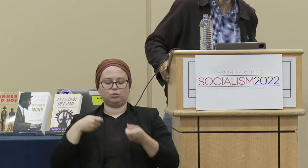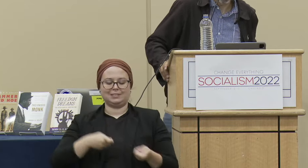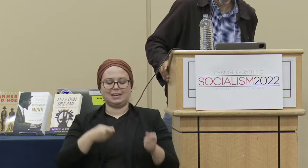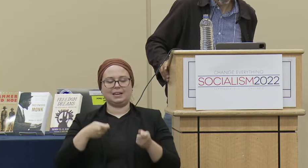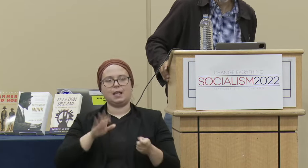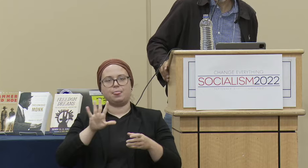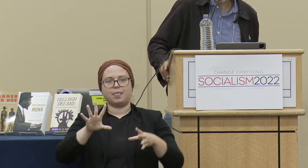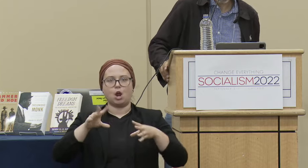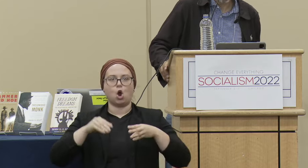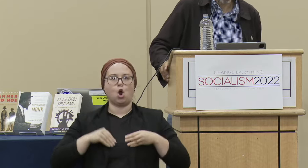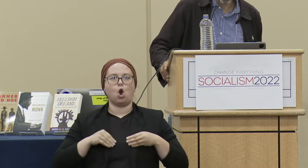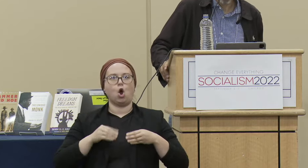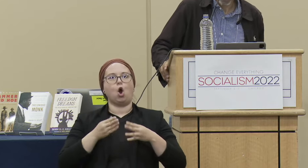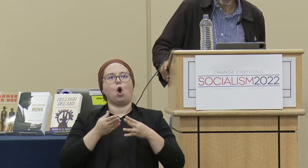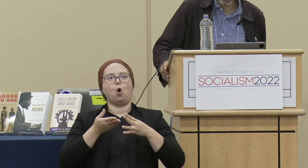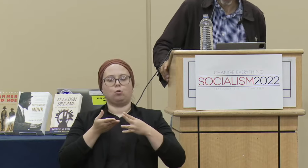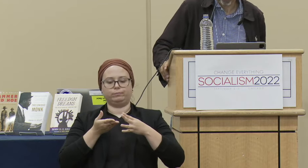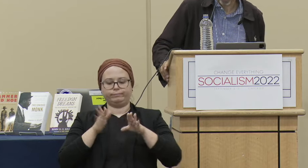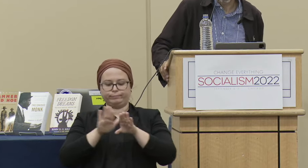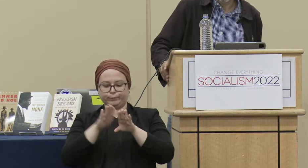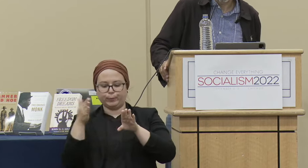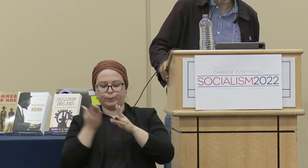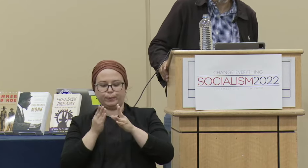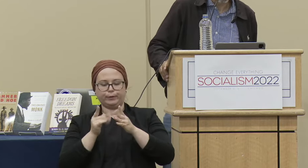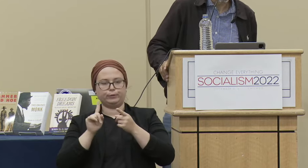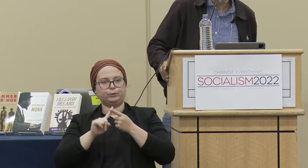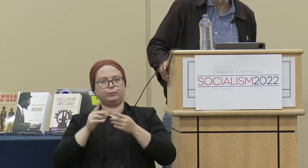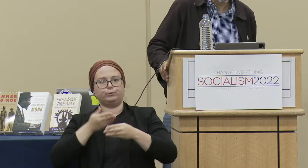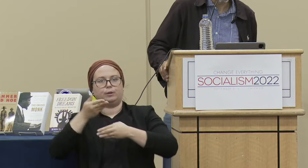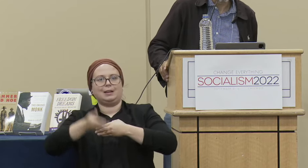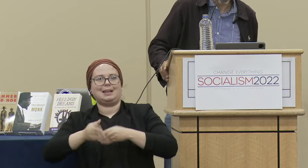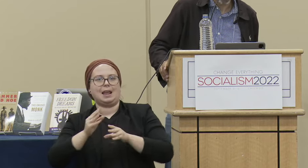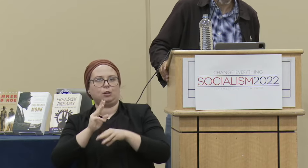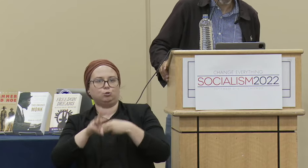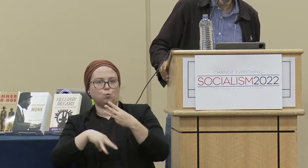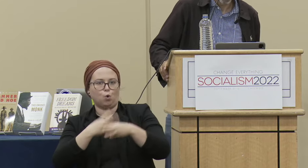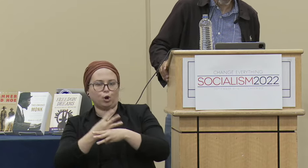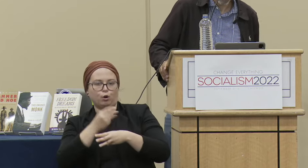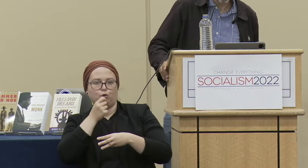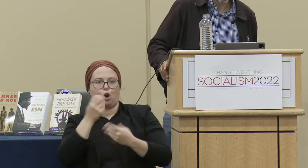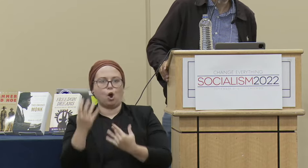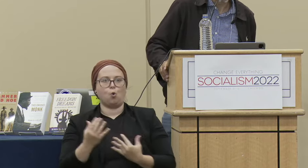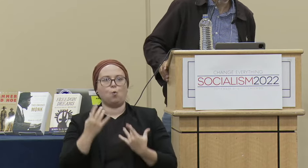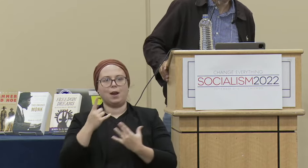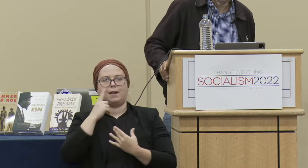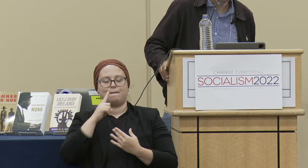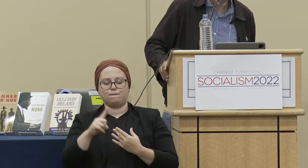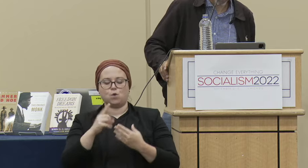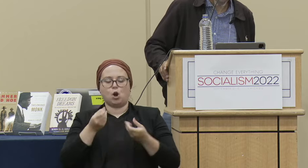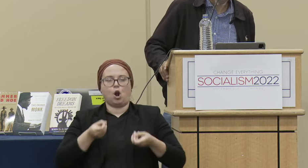freedom dreamers had been digging their own portal to the next world. Not waiting for a kriez crisis or opportunity to